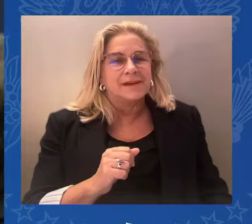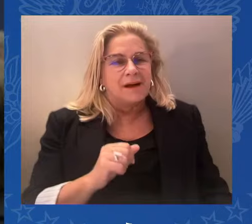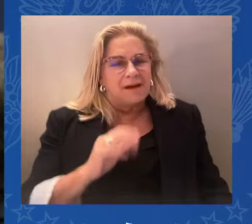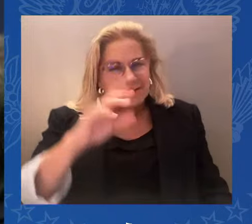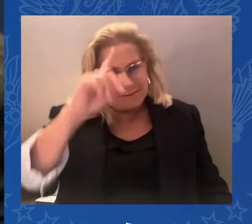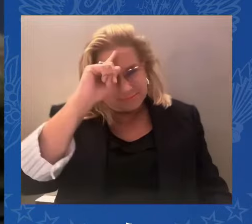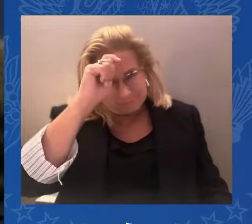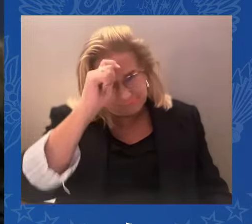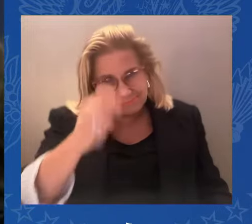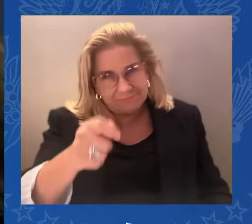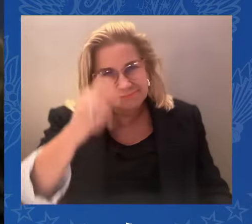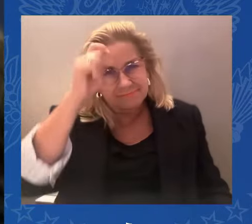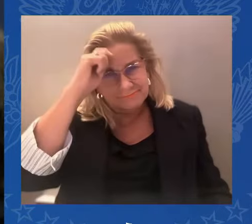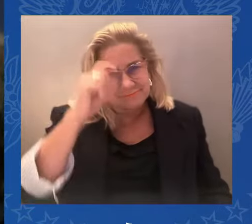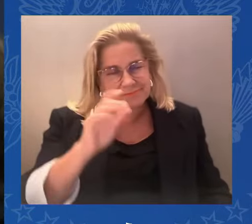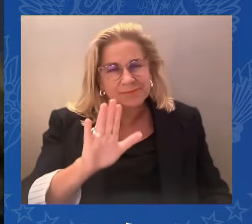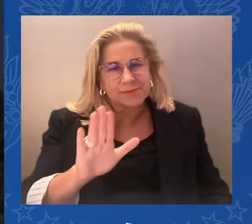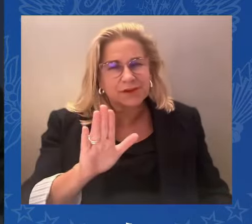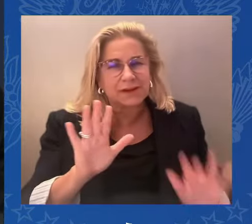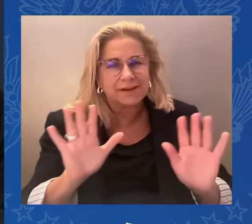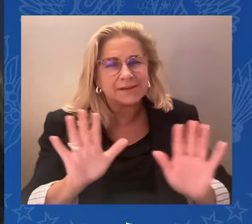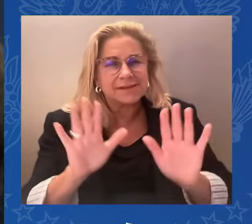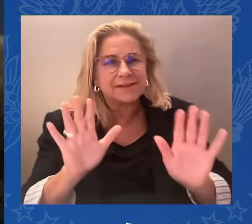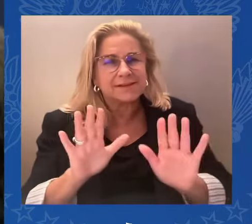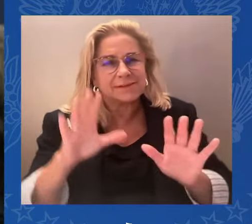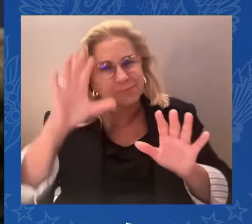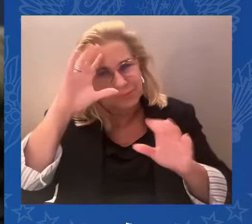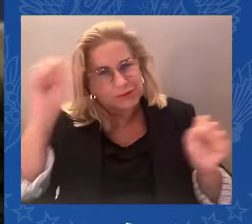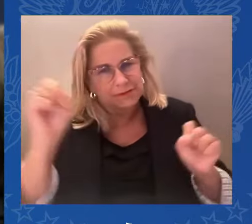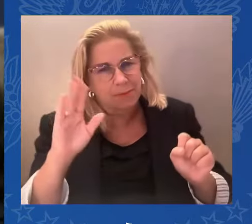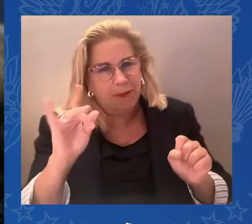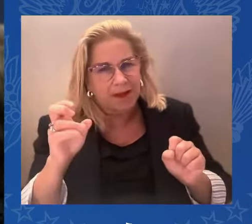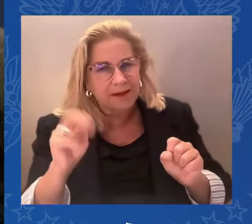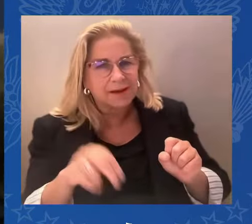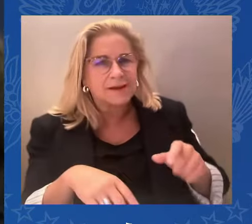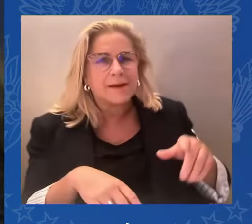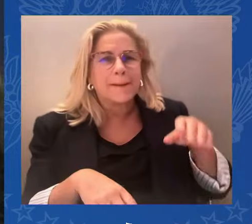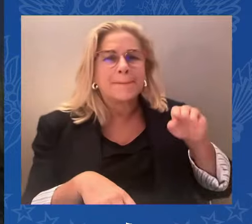Prime Minister Kishida, and Prime Minister Albanese,